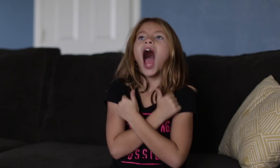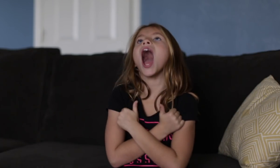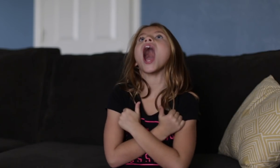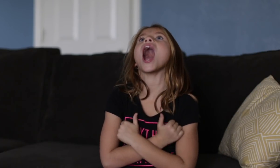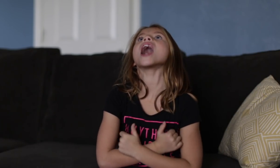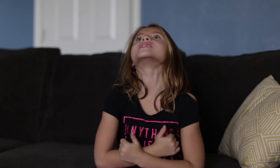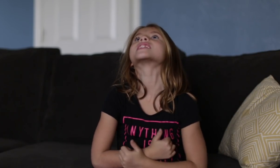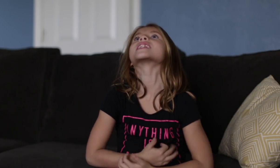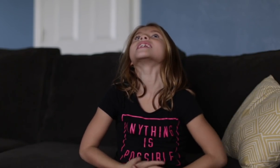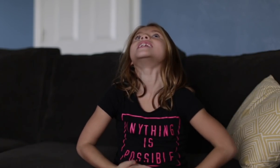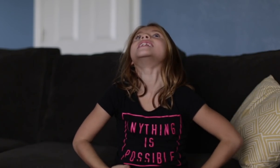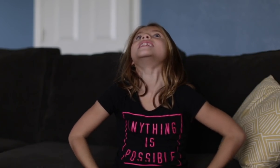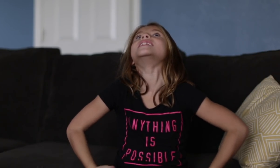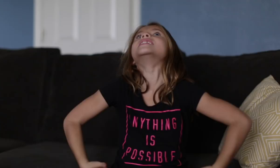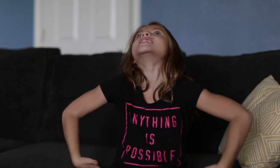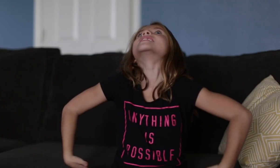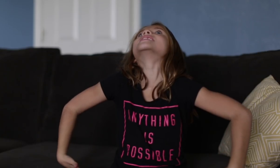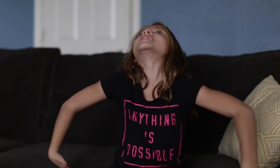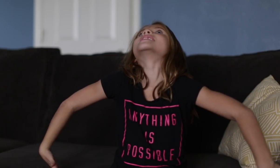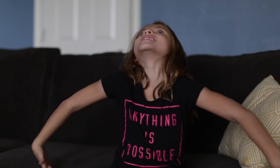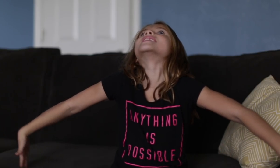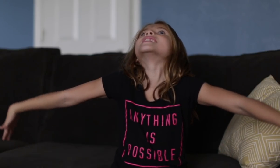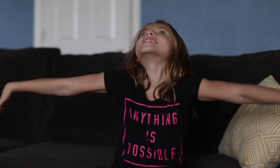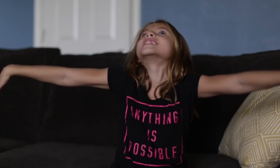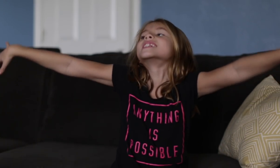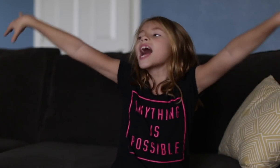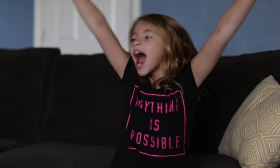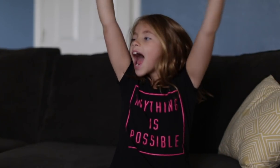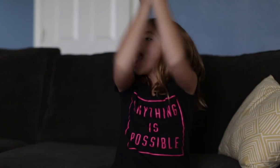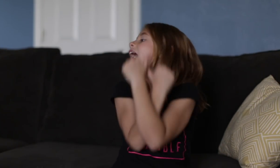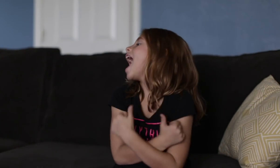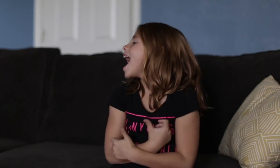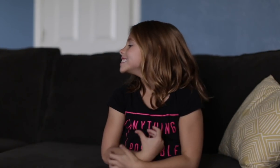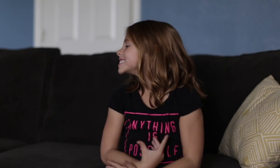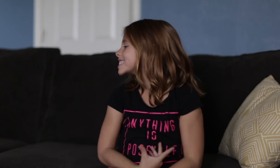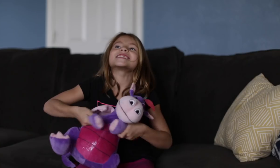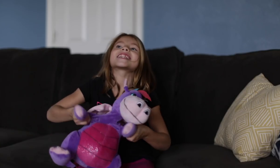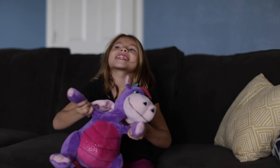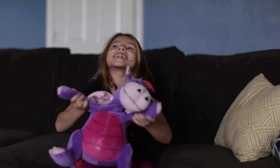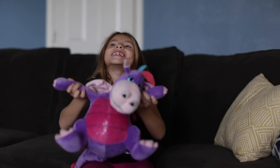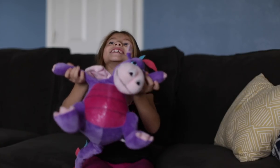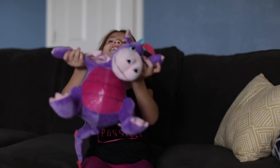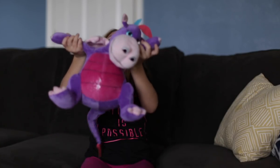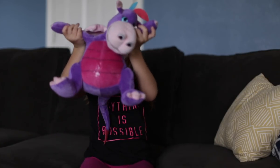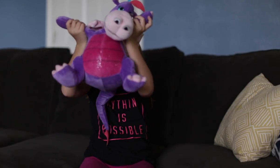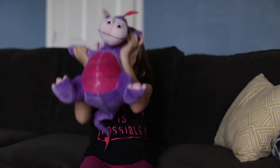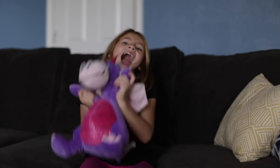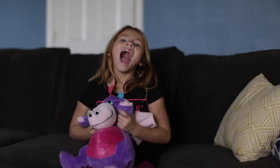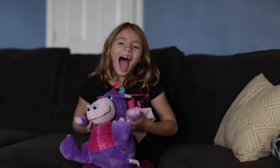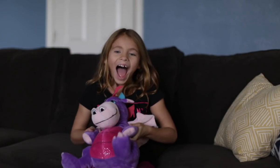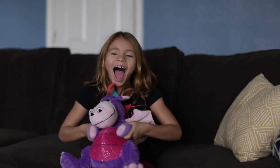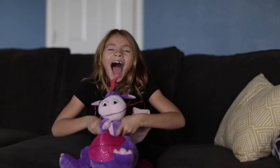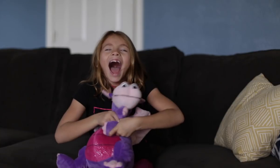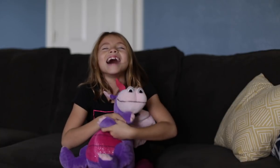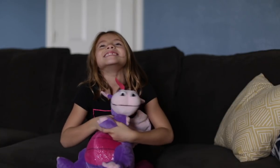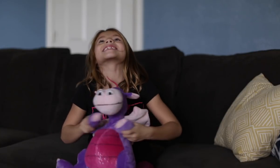ANYTHINGGGGGG!!!!!!!! ANYTHING!!!!!